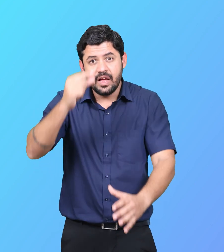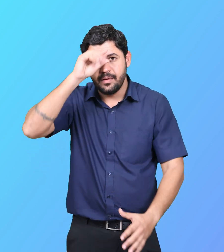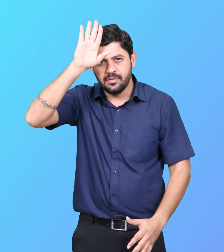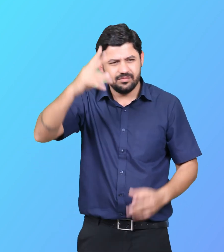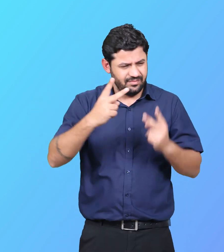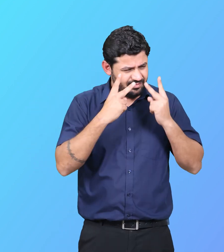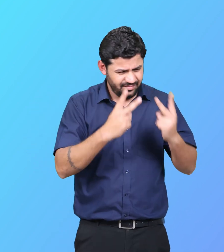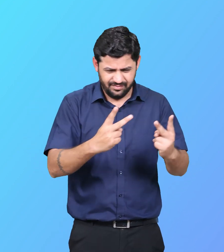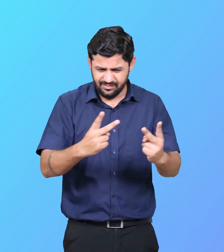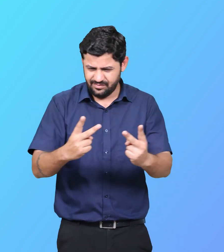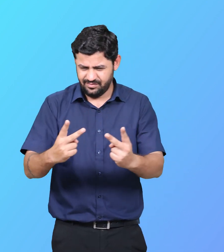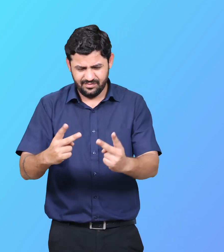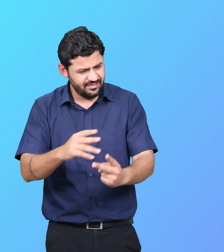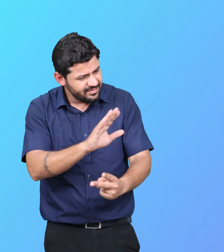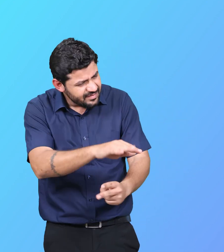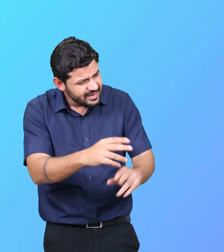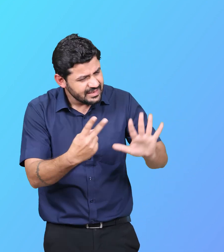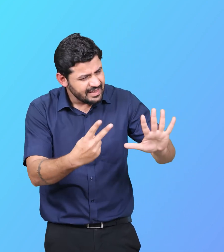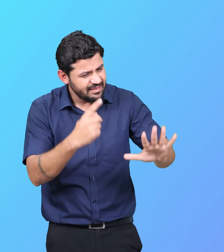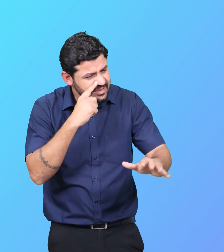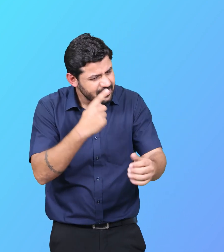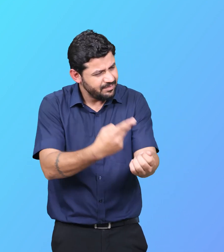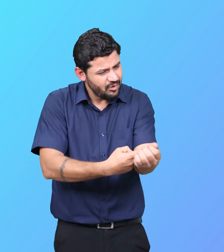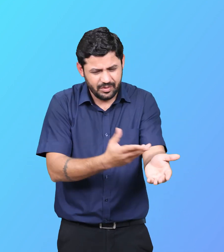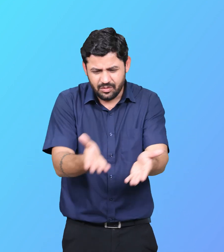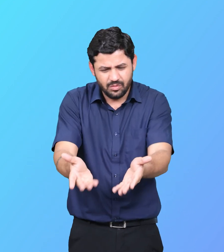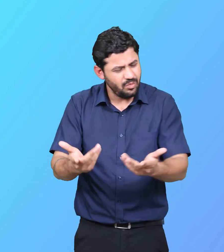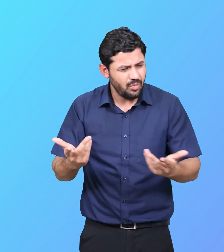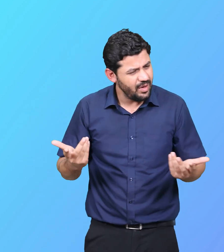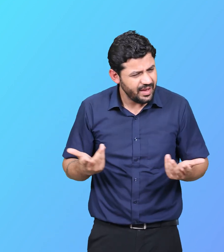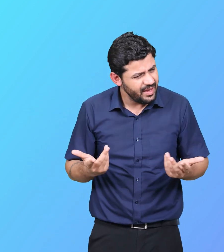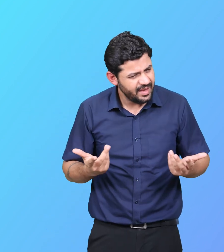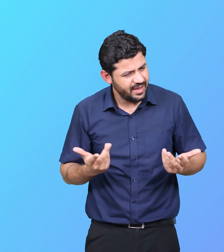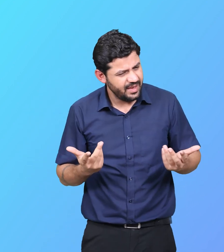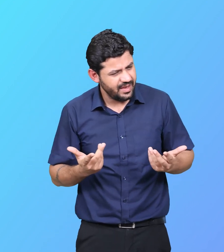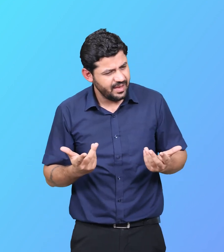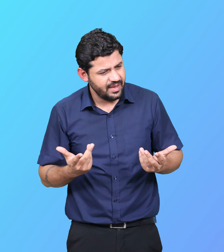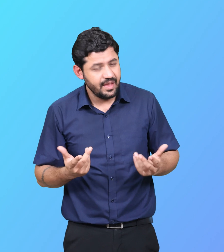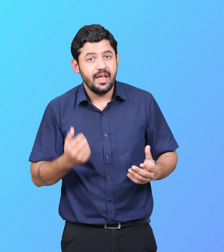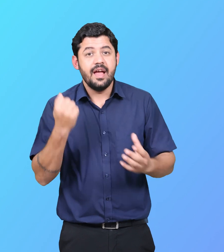Abimelech asked Abraham, “Why did you put these seven lambs here by themselves?”